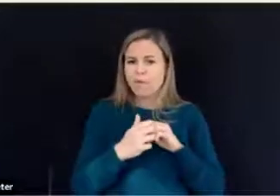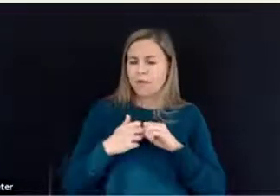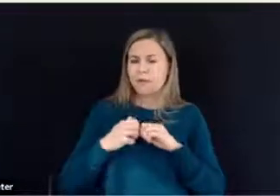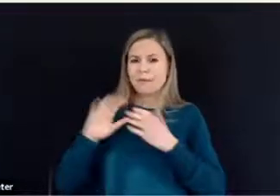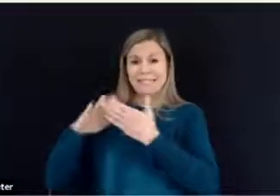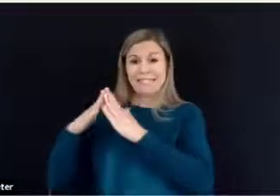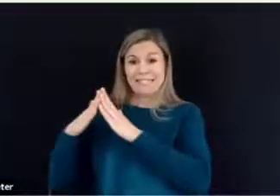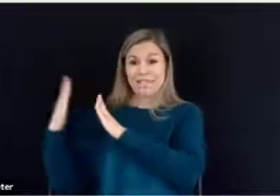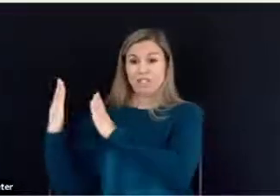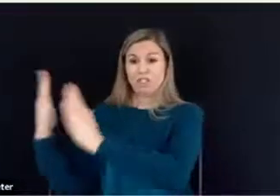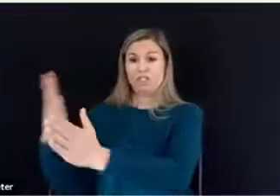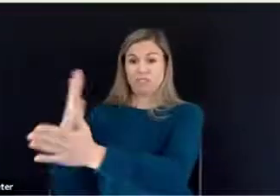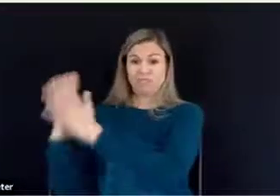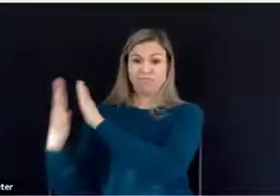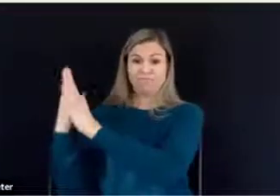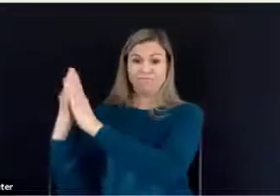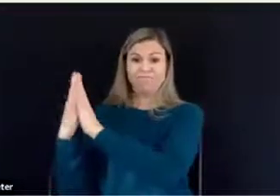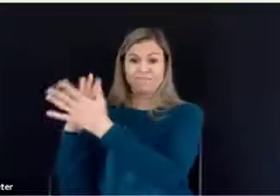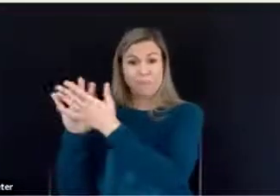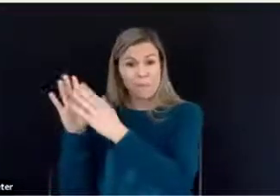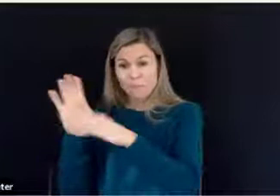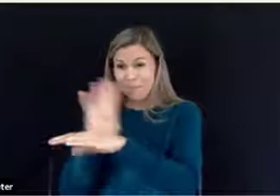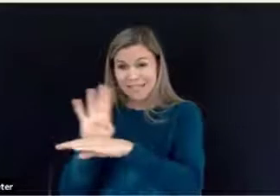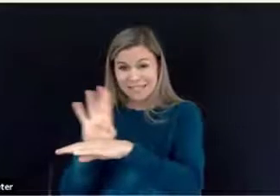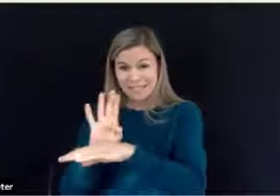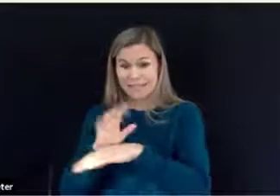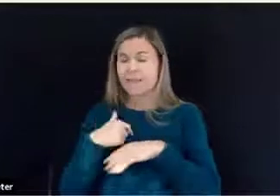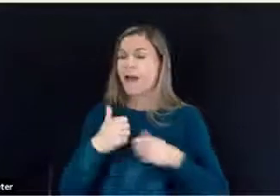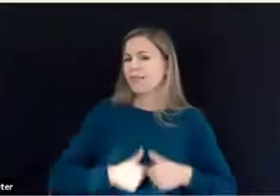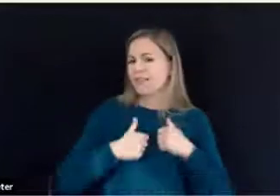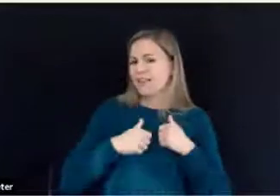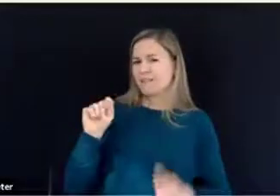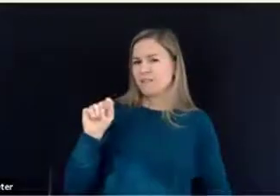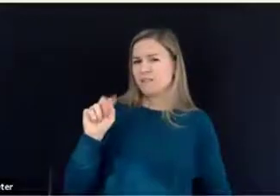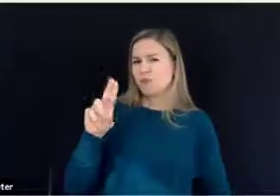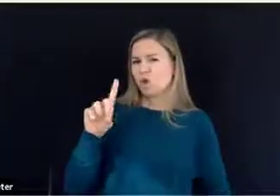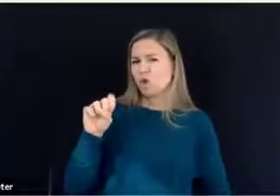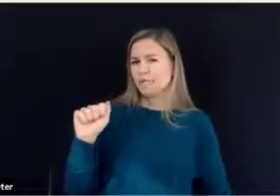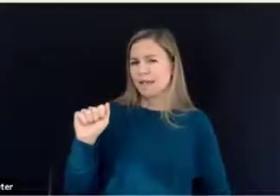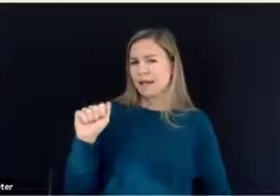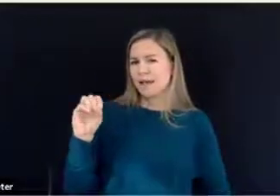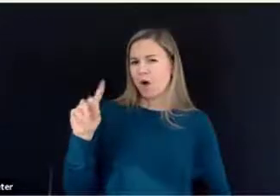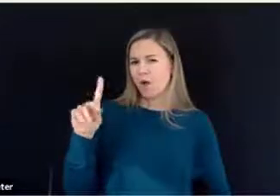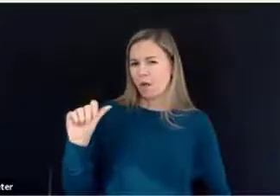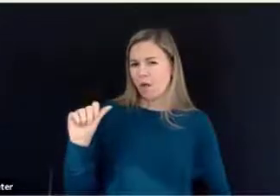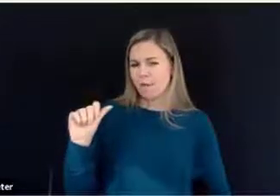here in Tulsa, Oklahoma, where I live and an ambulance went by